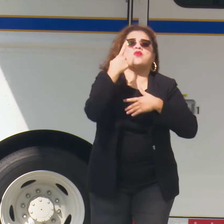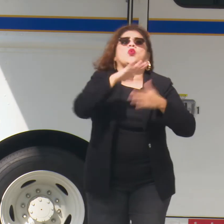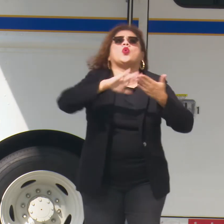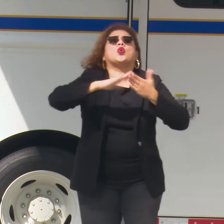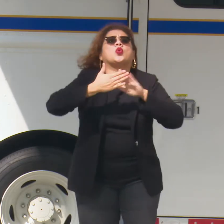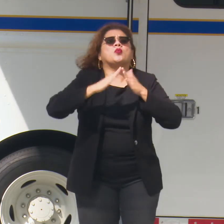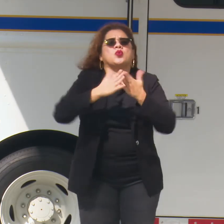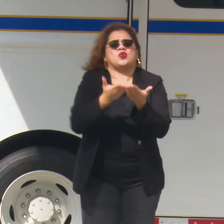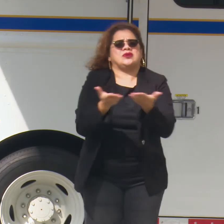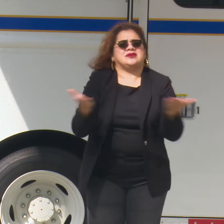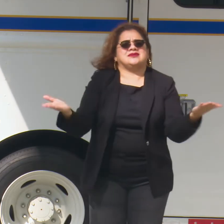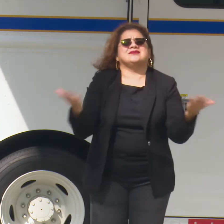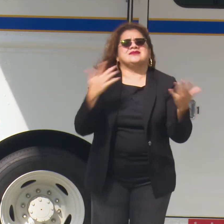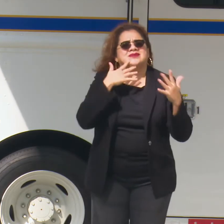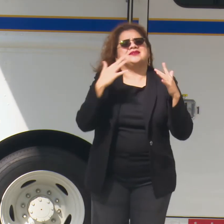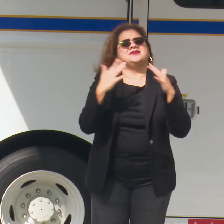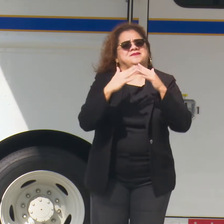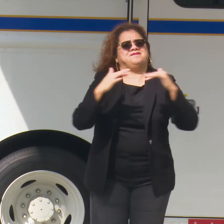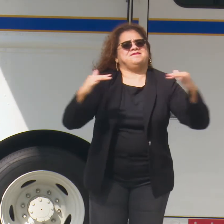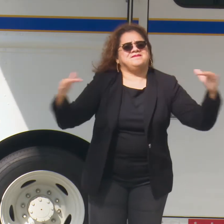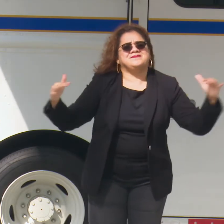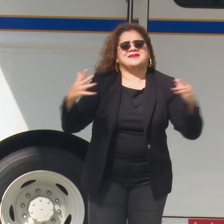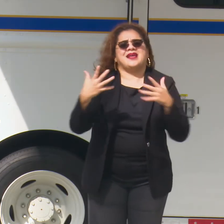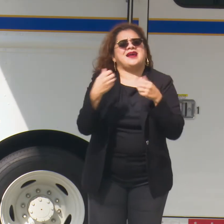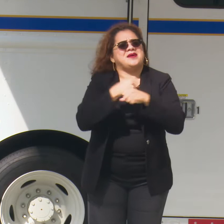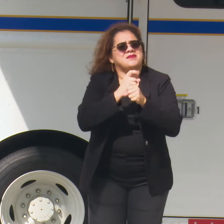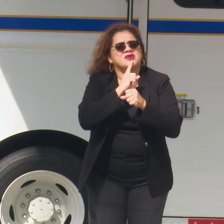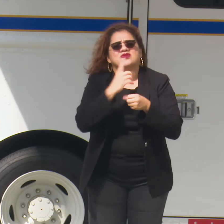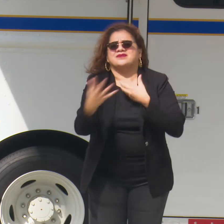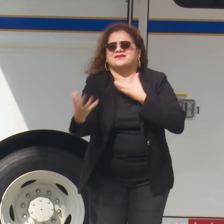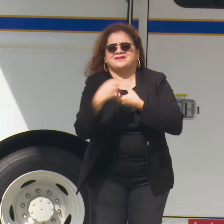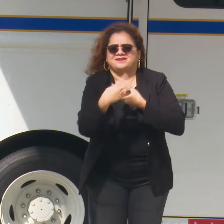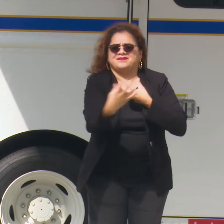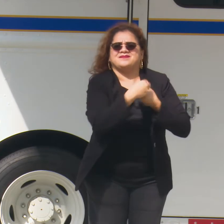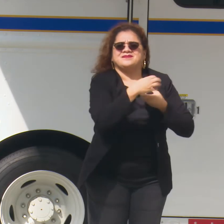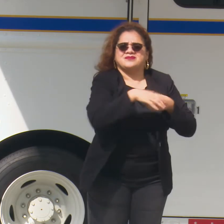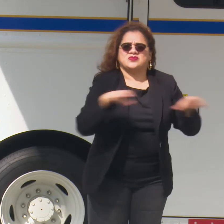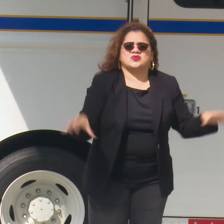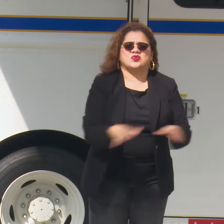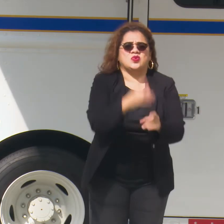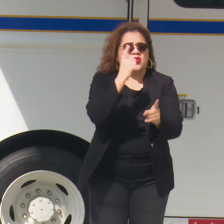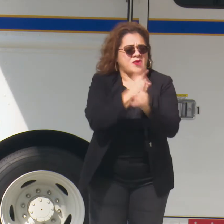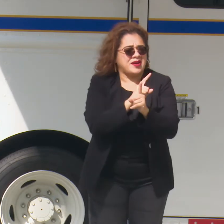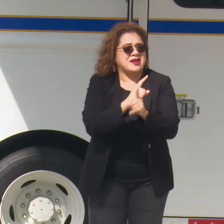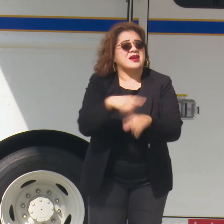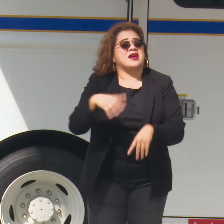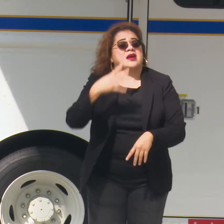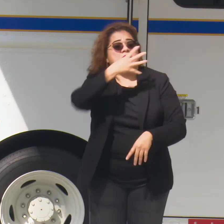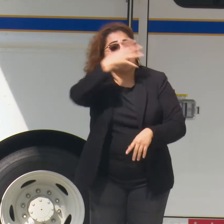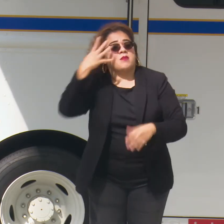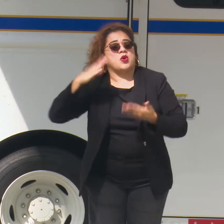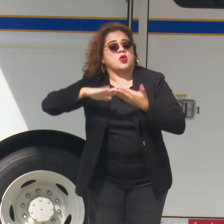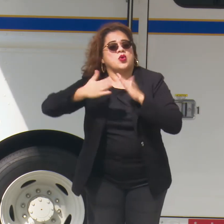and again ensuring that we're doing this right. But we have a lot more work to do in the immigrant communities and I look forward to the testing sites